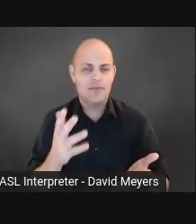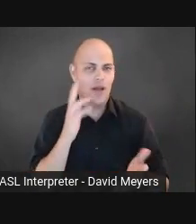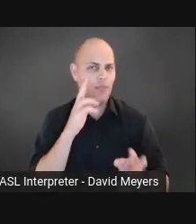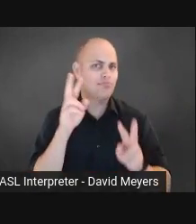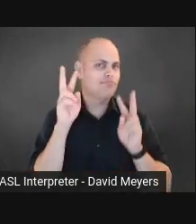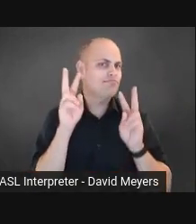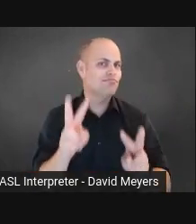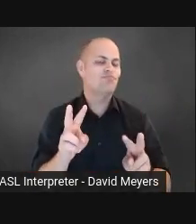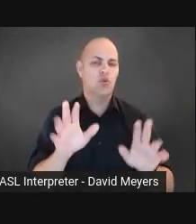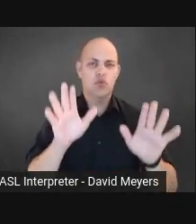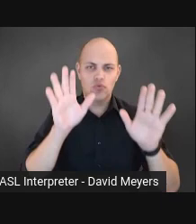You all have a wonderful day.